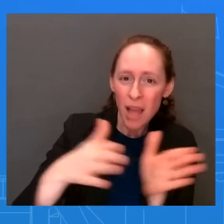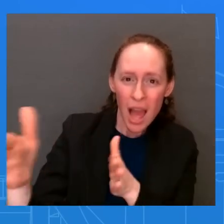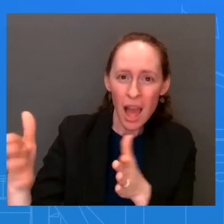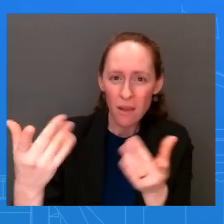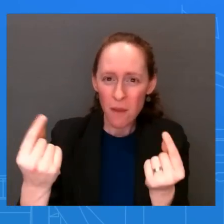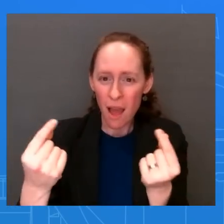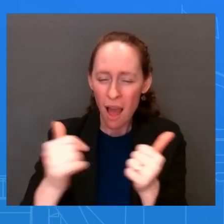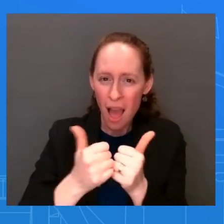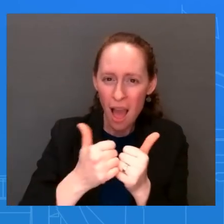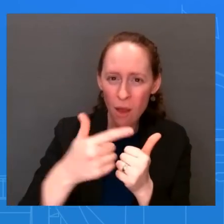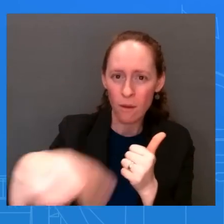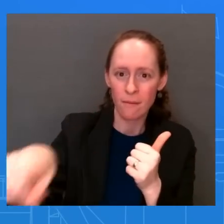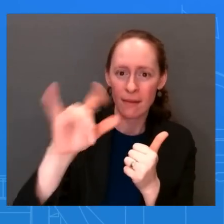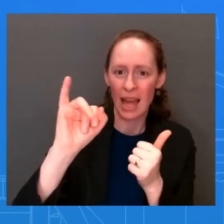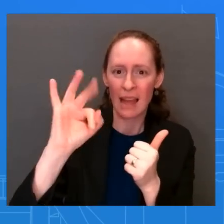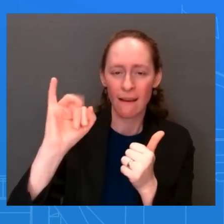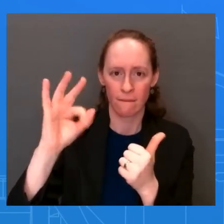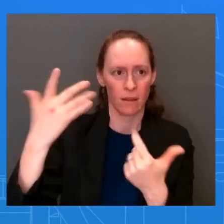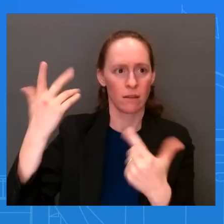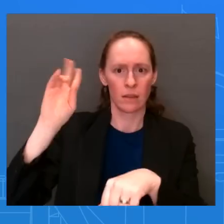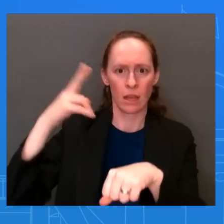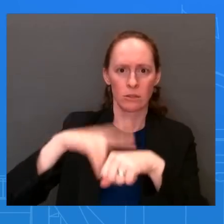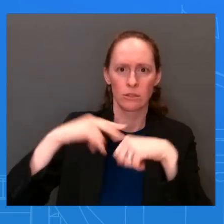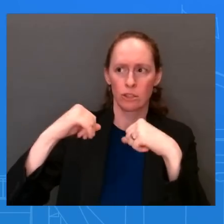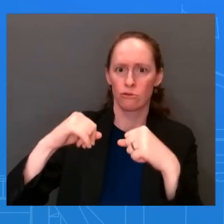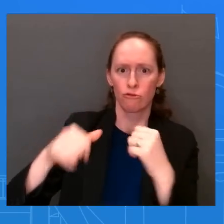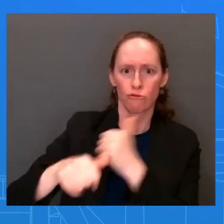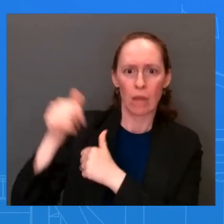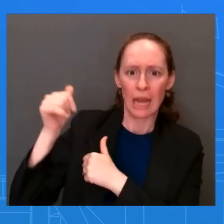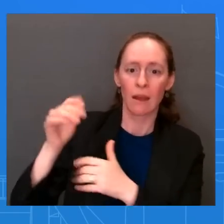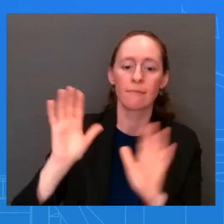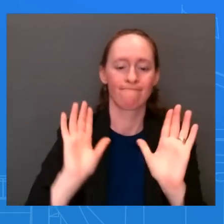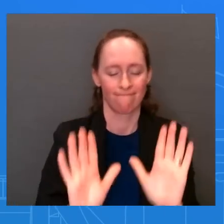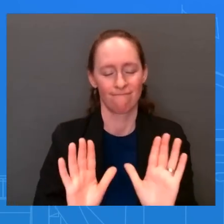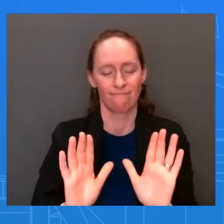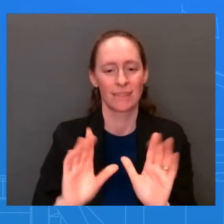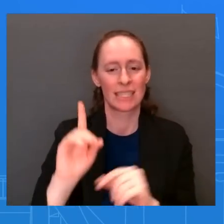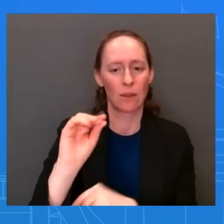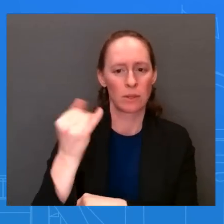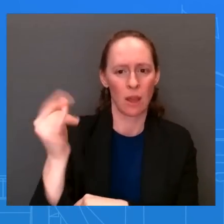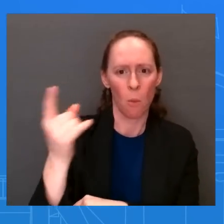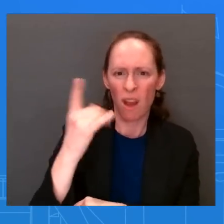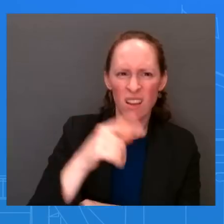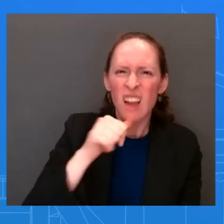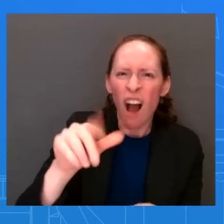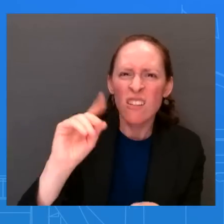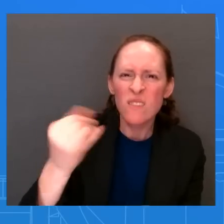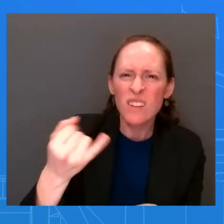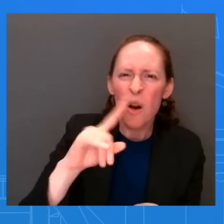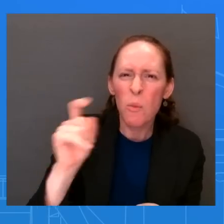Ms. Jean-Pierre: Again, that's for the Department of Justice. The Press: Why is it a DOJ question? Ms. Jean-Pierre: And it's -- and let's be clear, it's not your decision to make on what I can